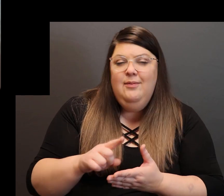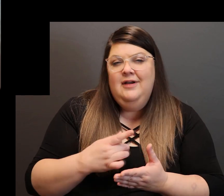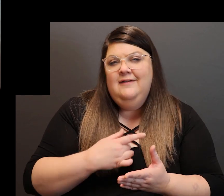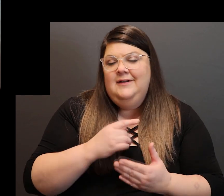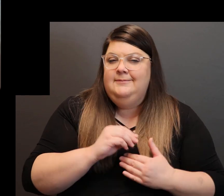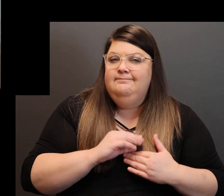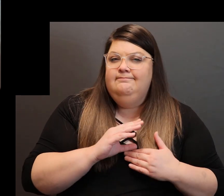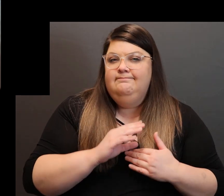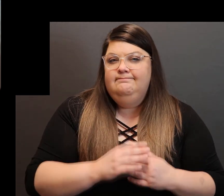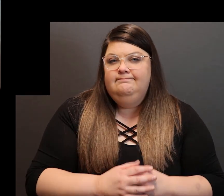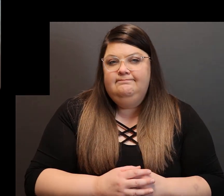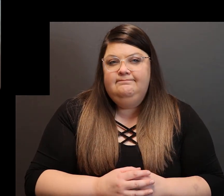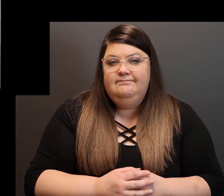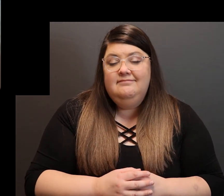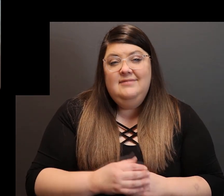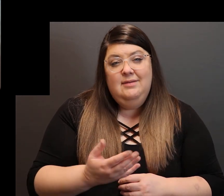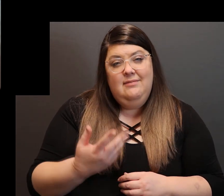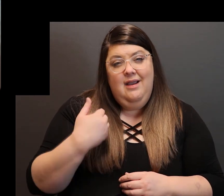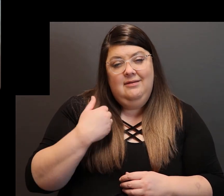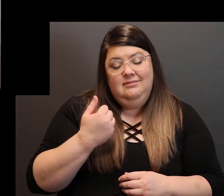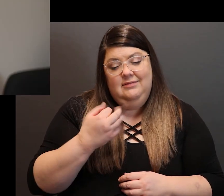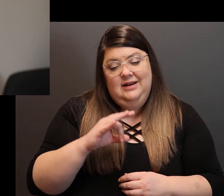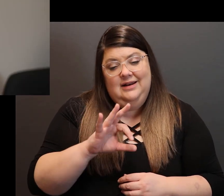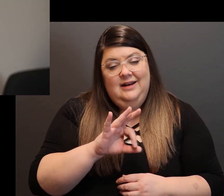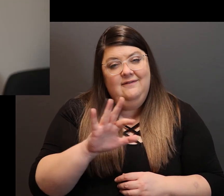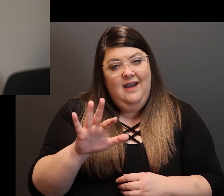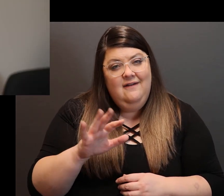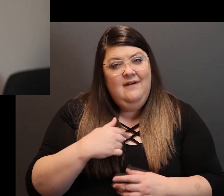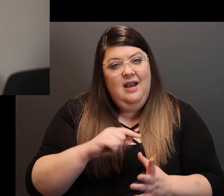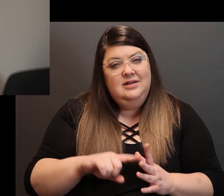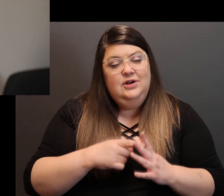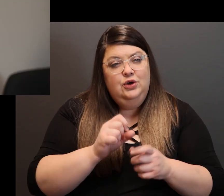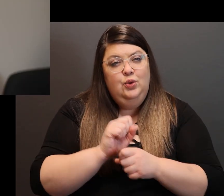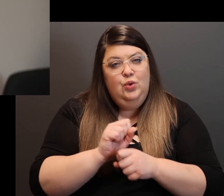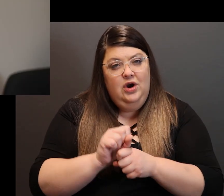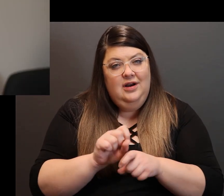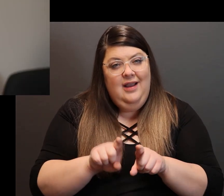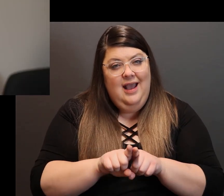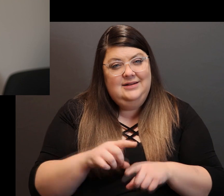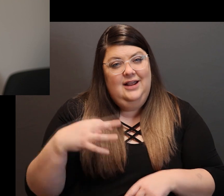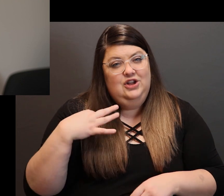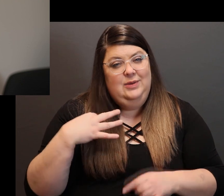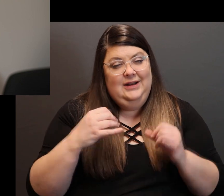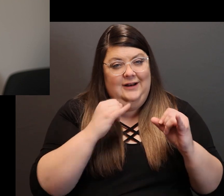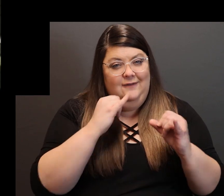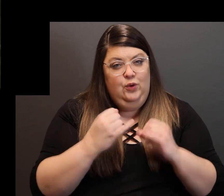Back in 1995, I started work as an Eligibility Interviewer 1